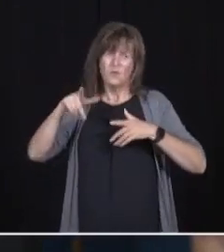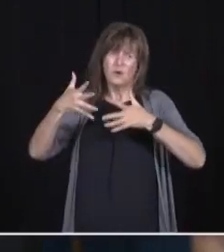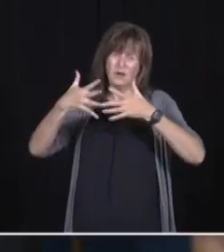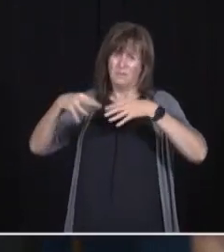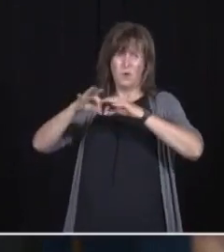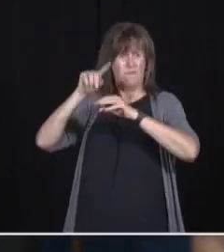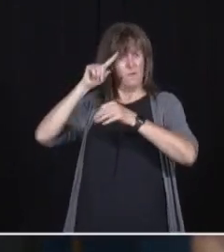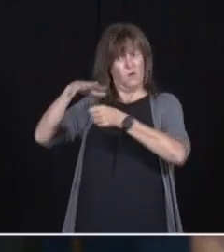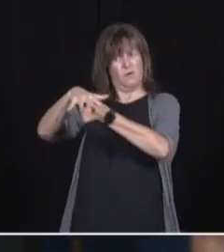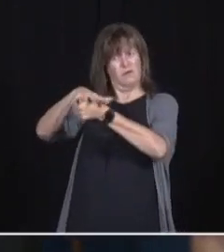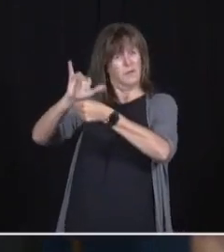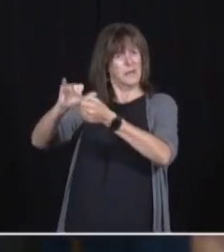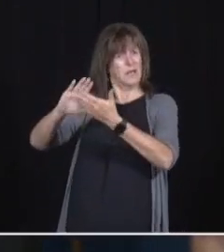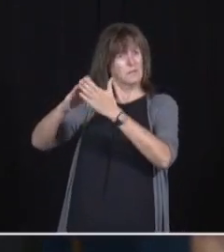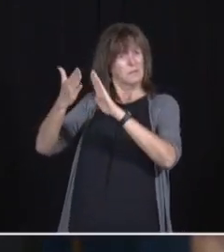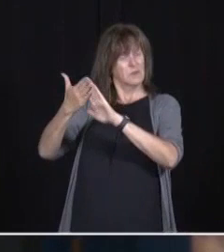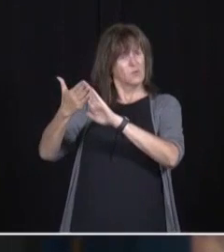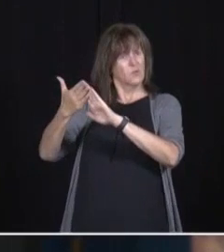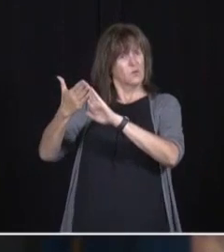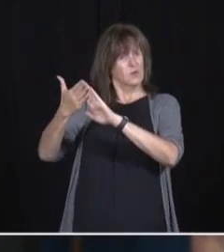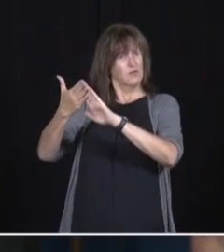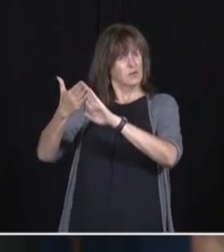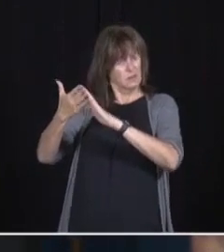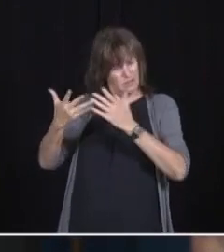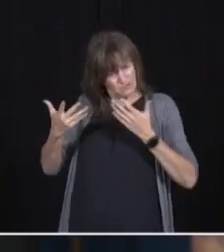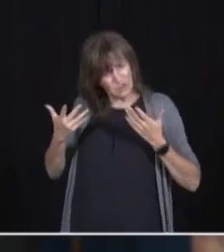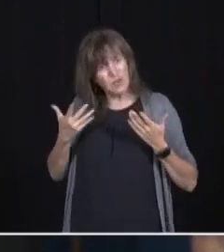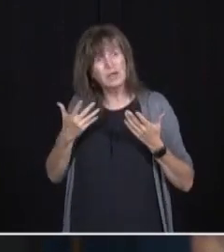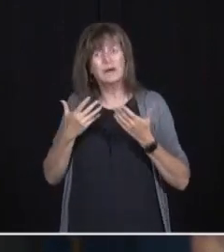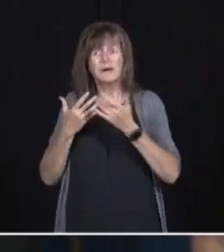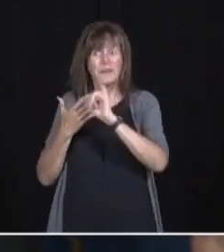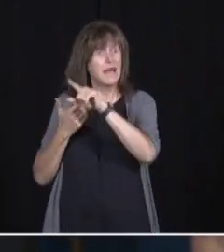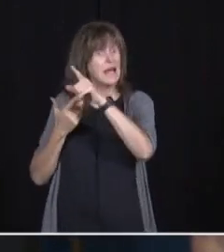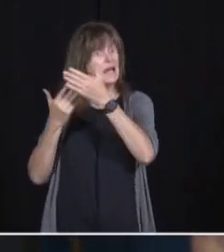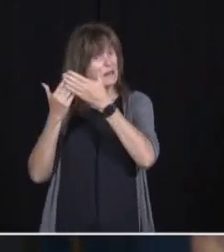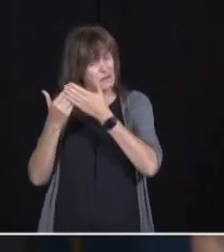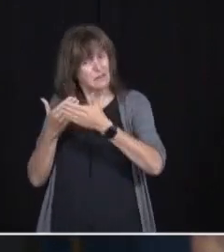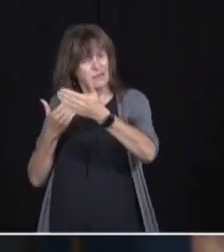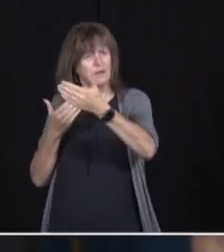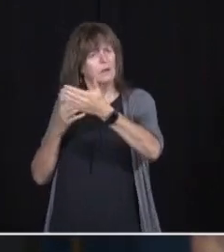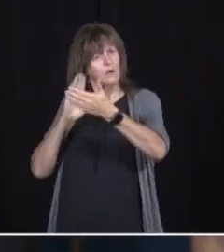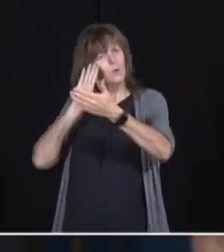Metrolink. Underscoring the importance of this project. And advising Metrolink that we wanted to see